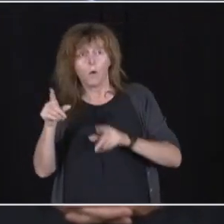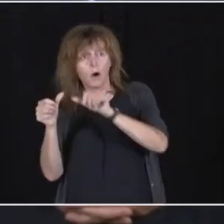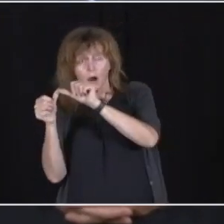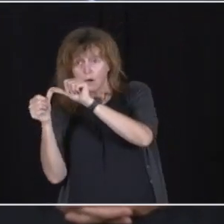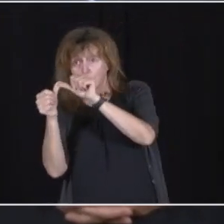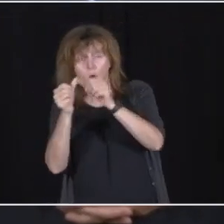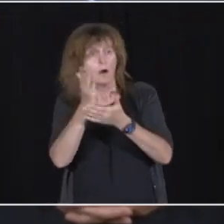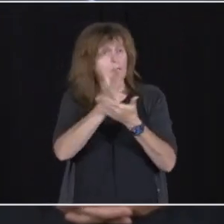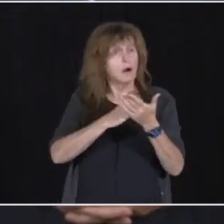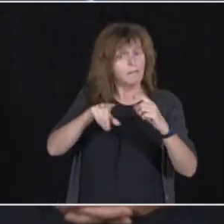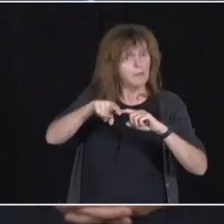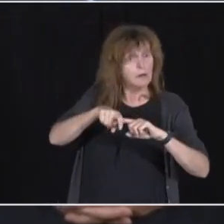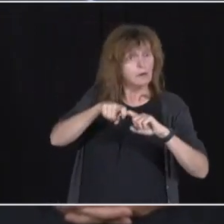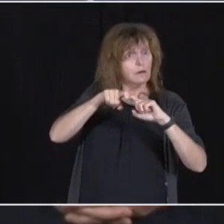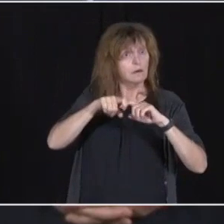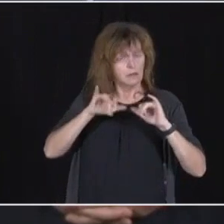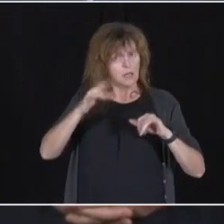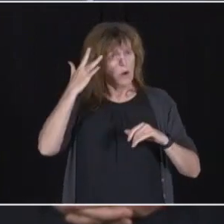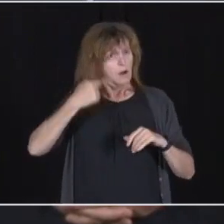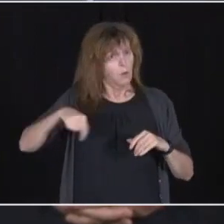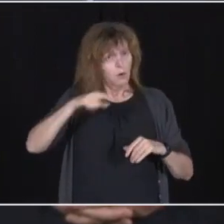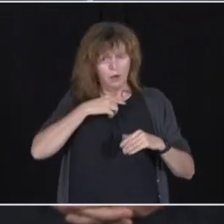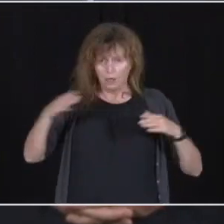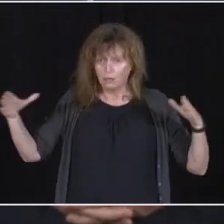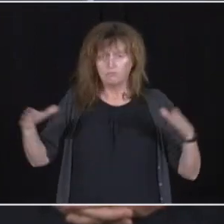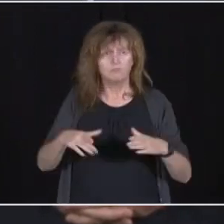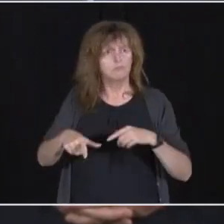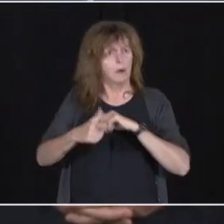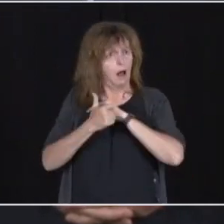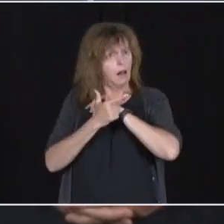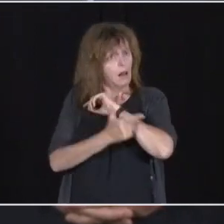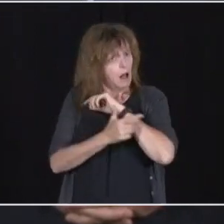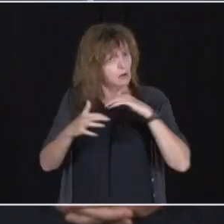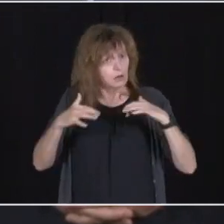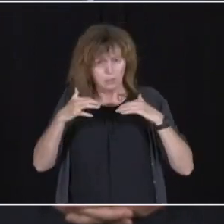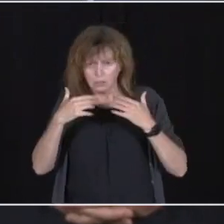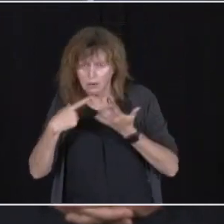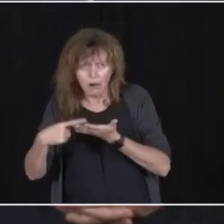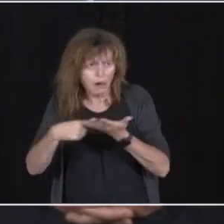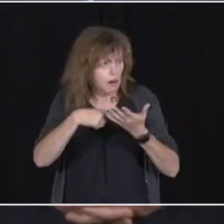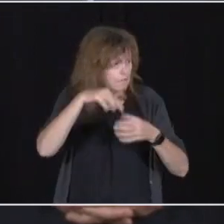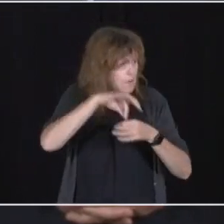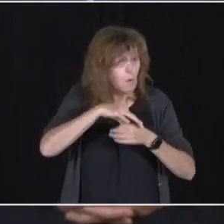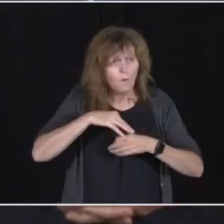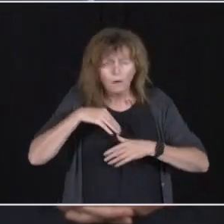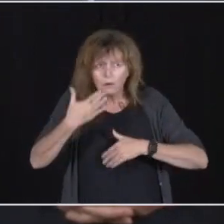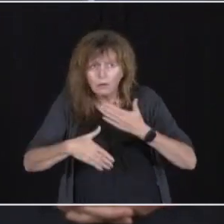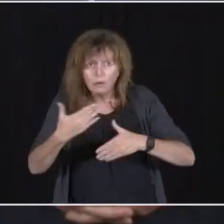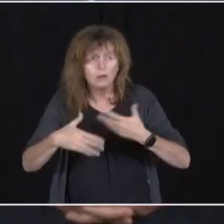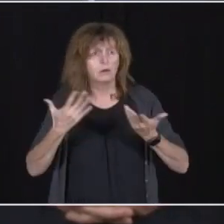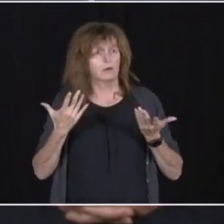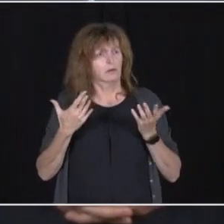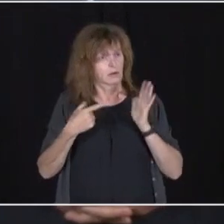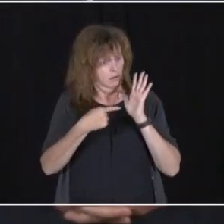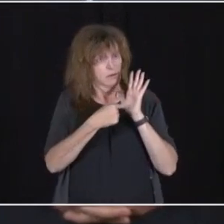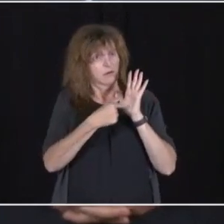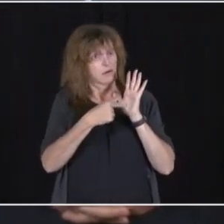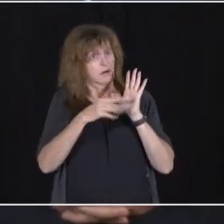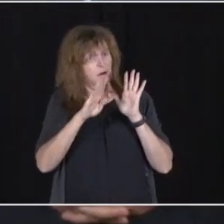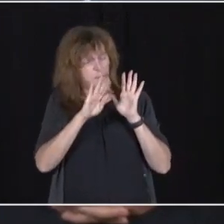Some of the orders have stopped and some we have had to continue. And that is the reason you have caucus meeting. You have cabinet meetings.